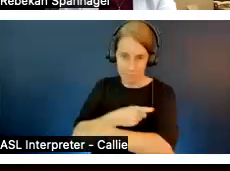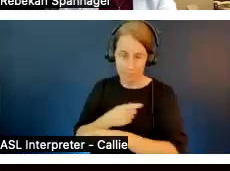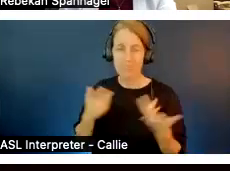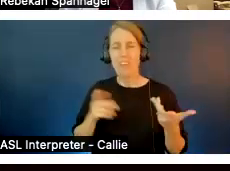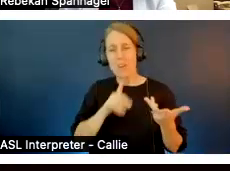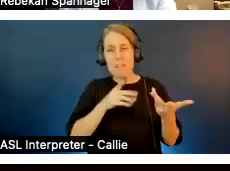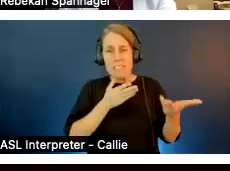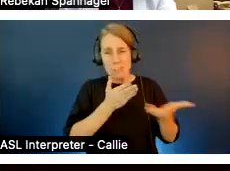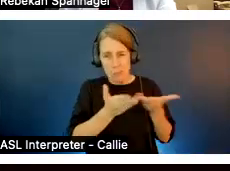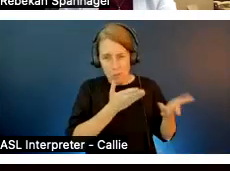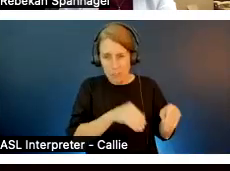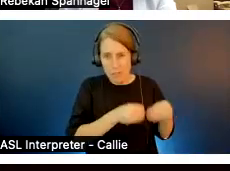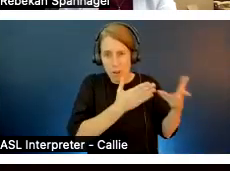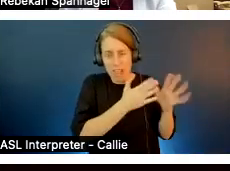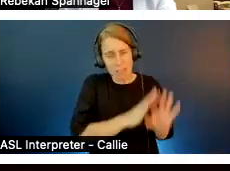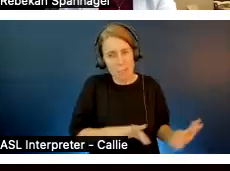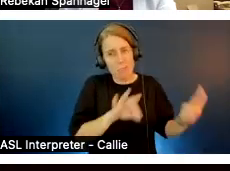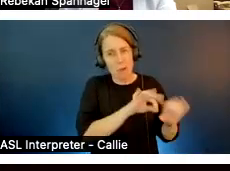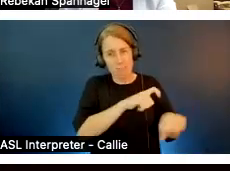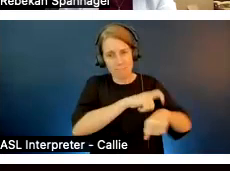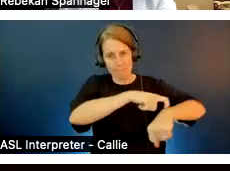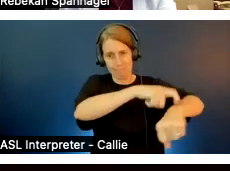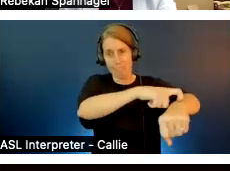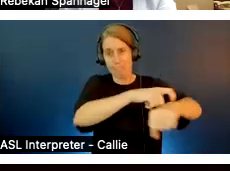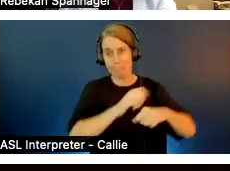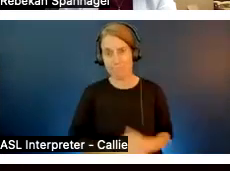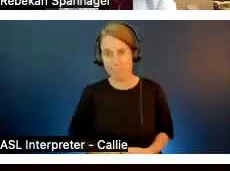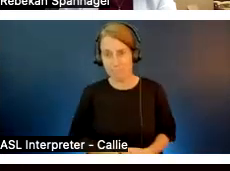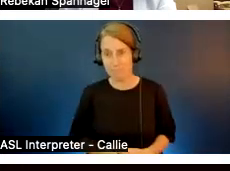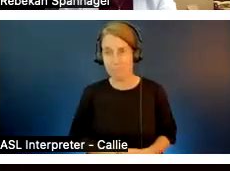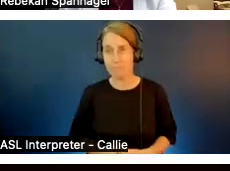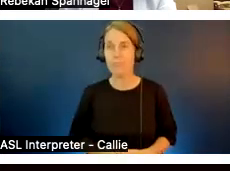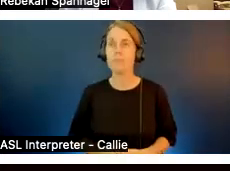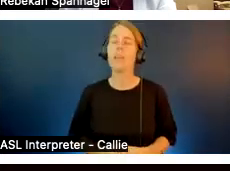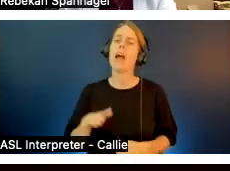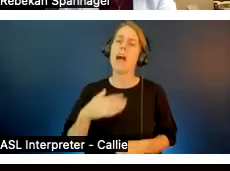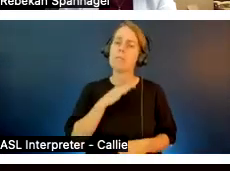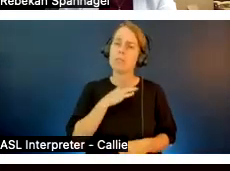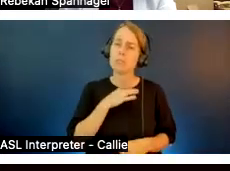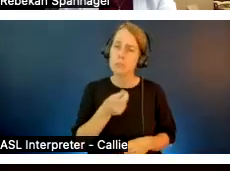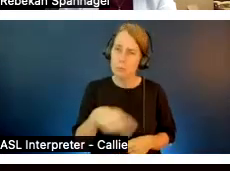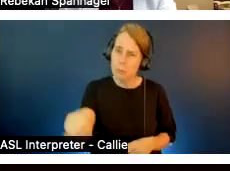um has anybody and maybe you can put this in the chat anybody in here um listening to